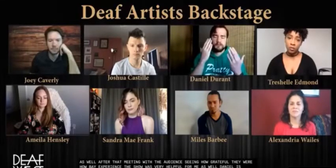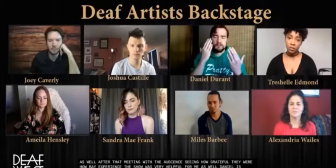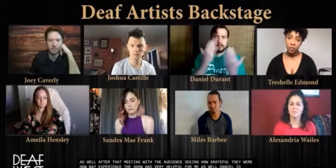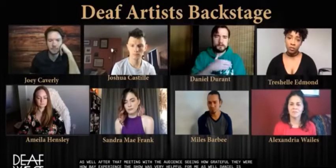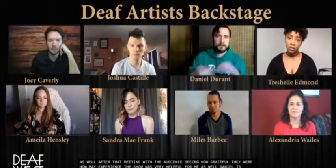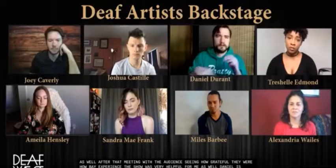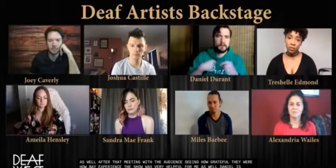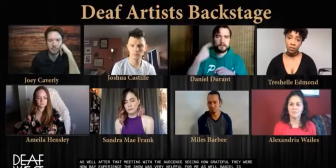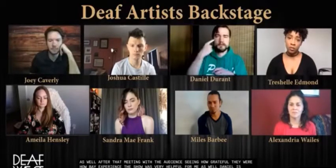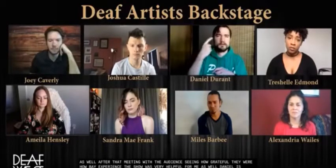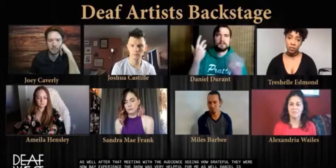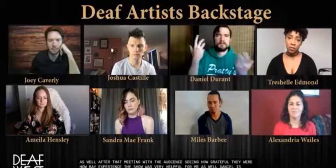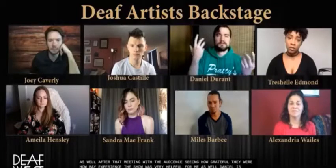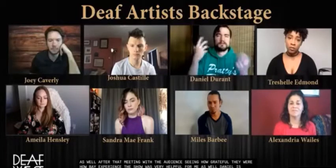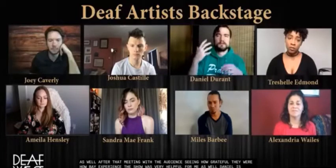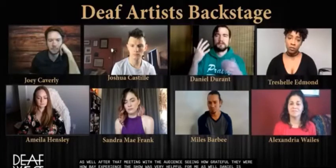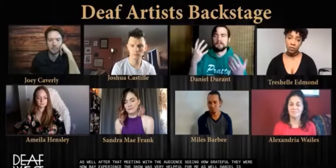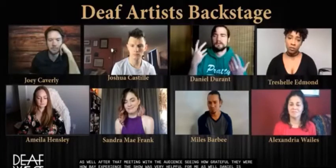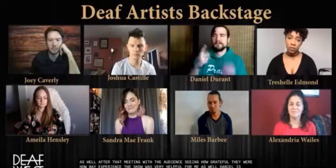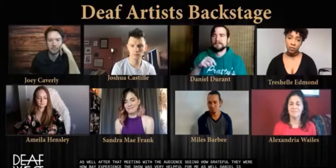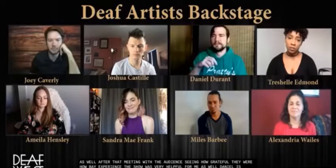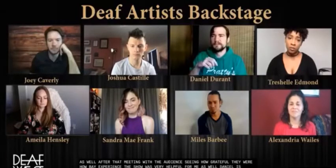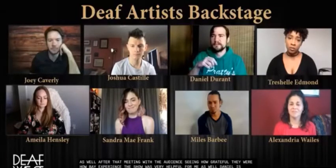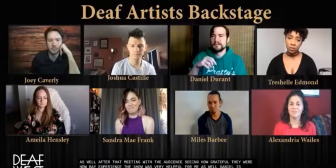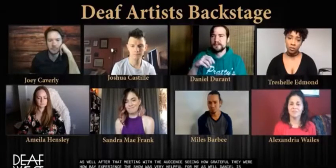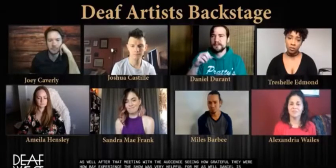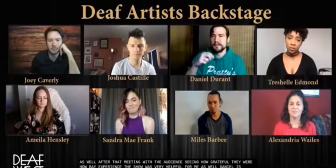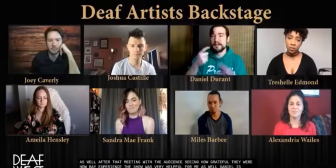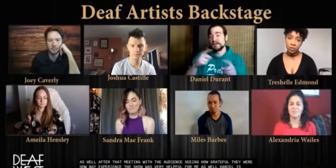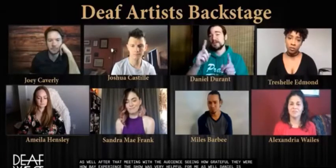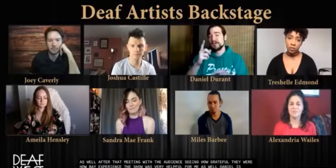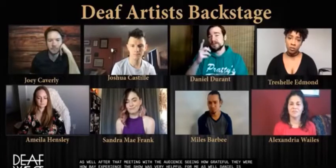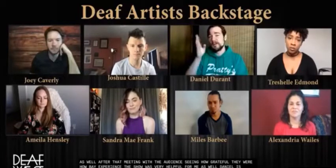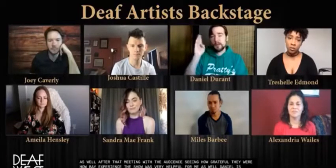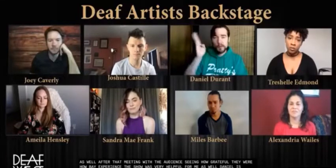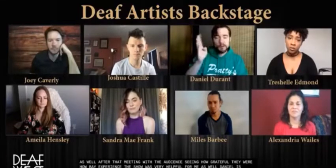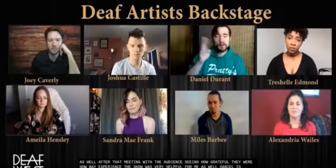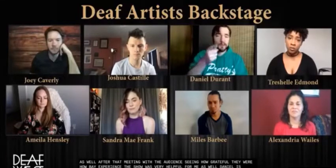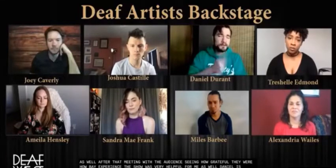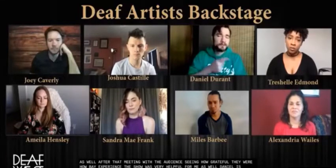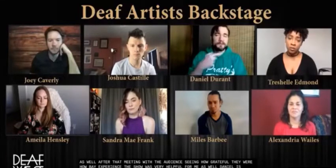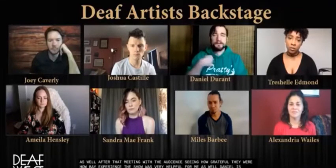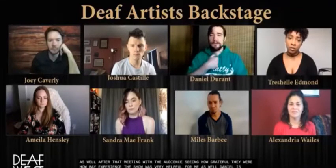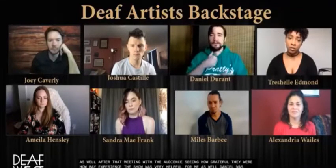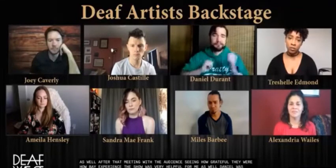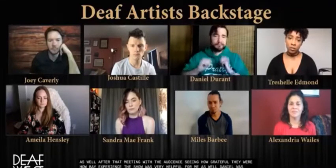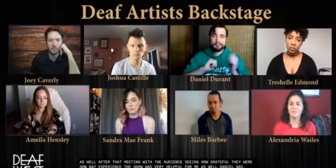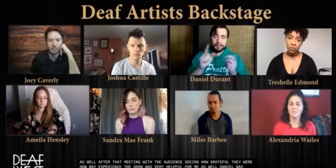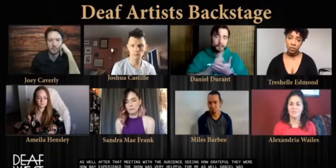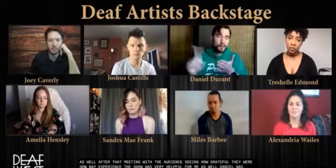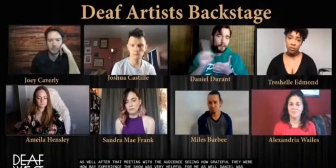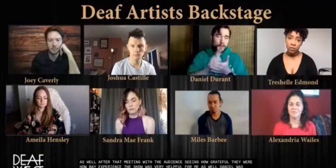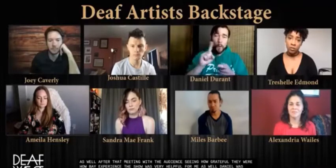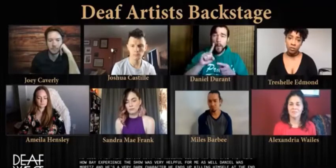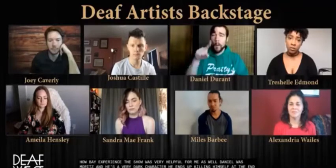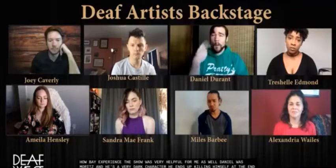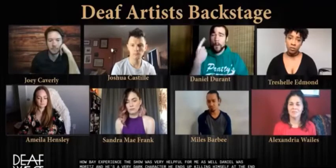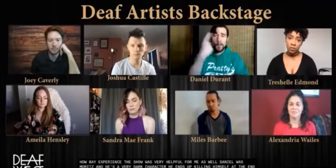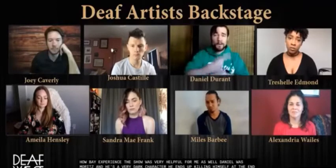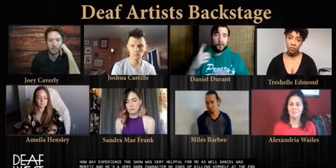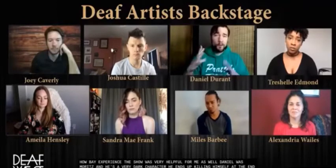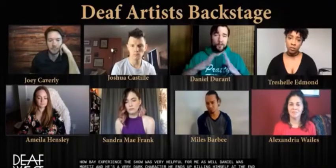I came to realize that Moritz-- During the Broadway production, you're absolutely right.